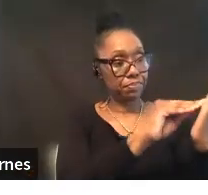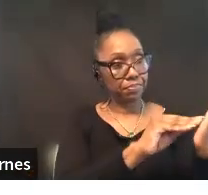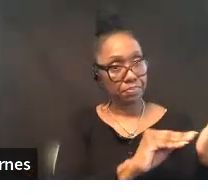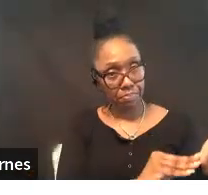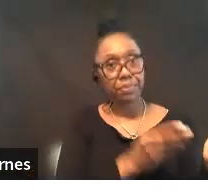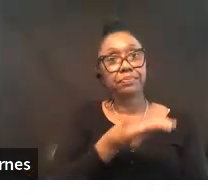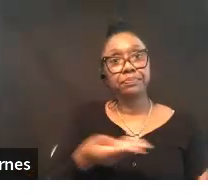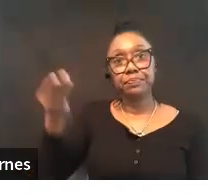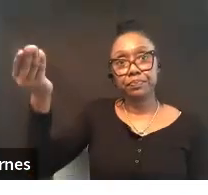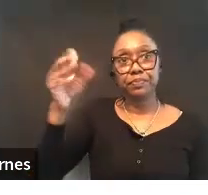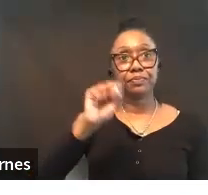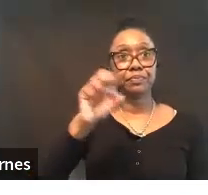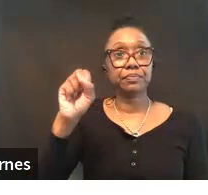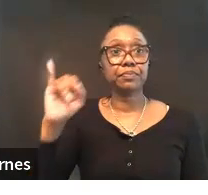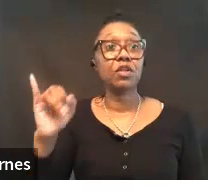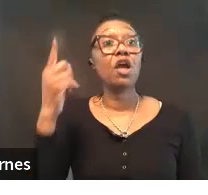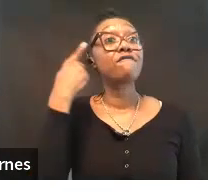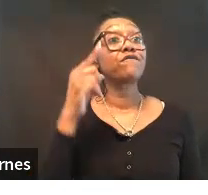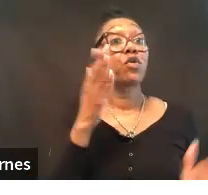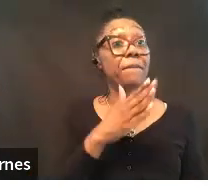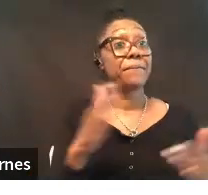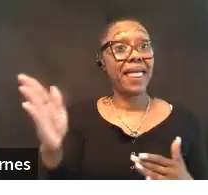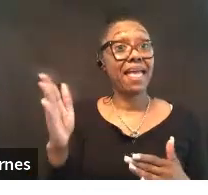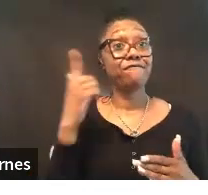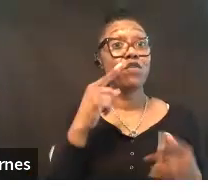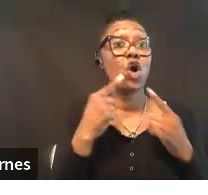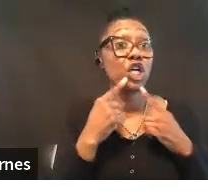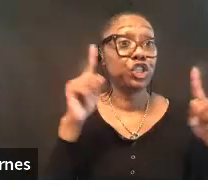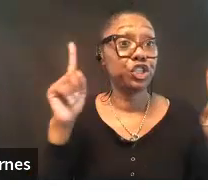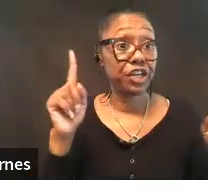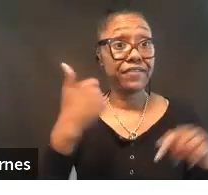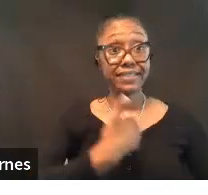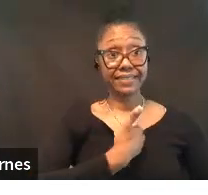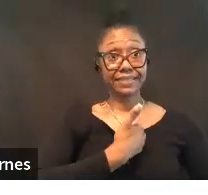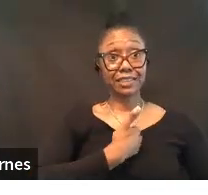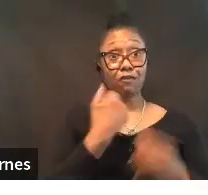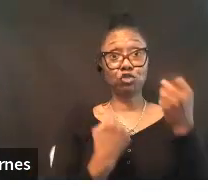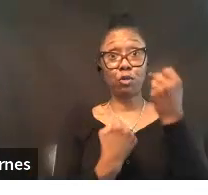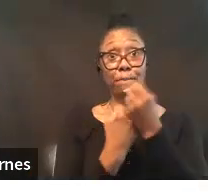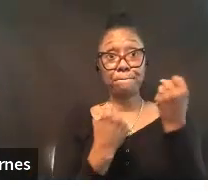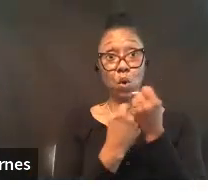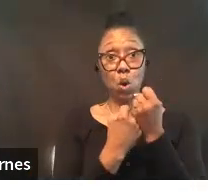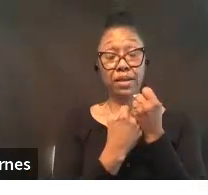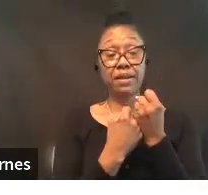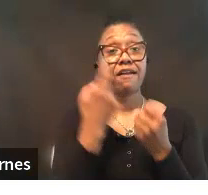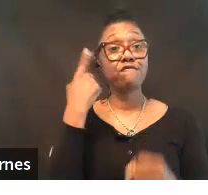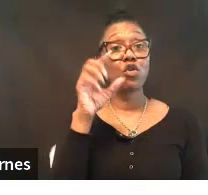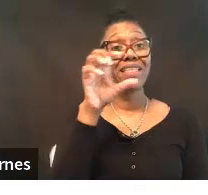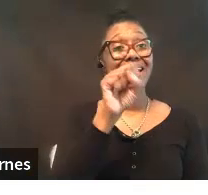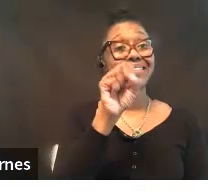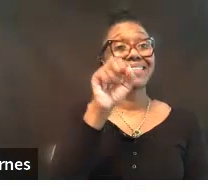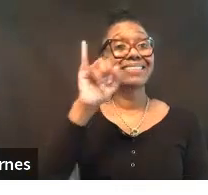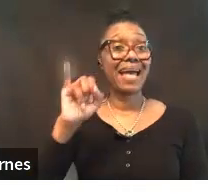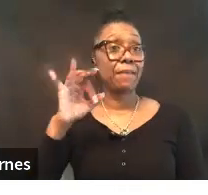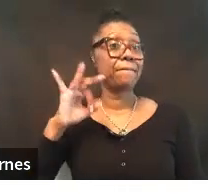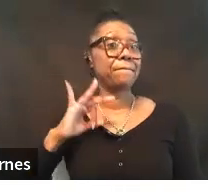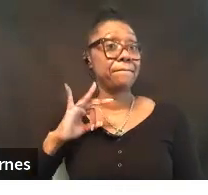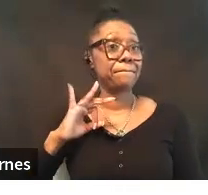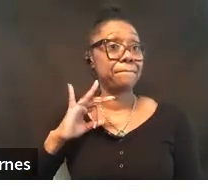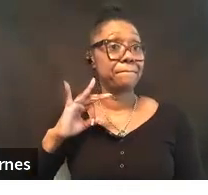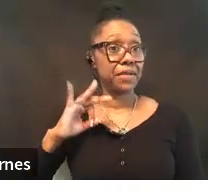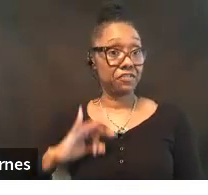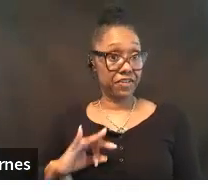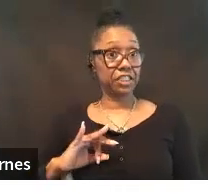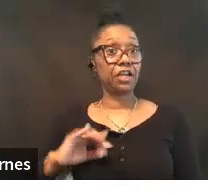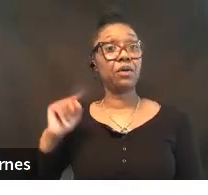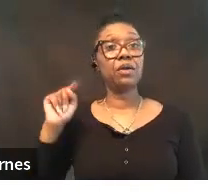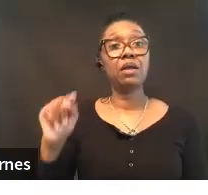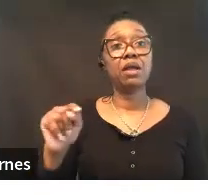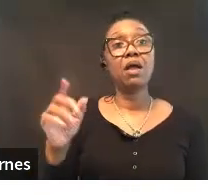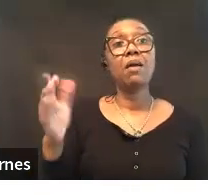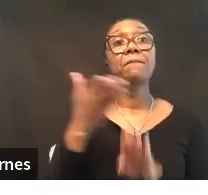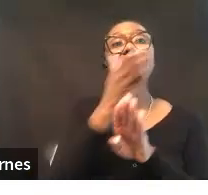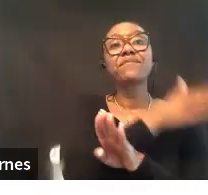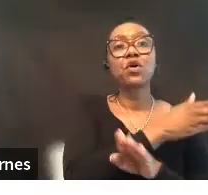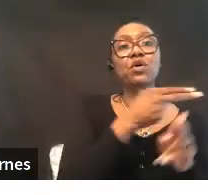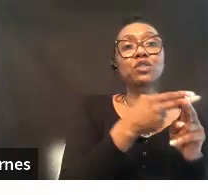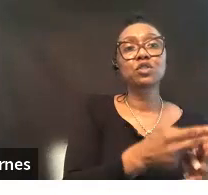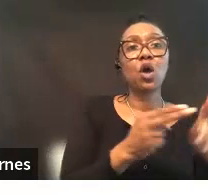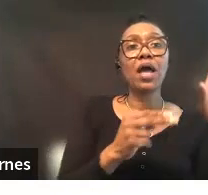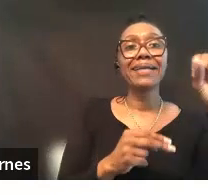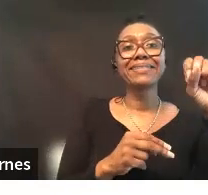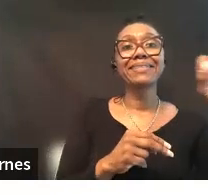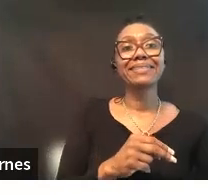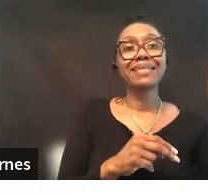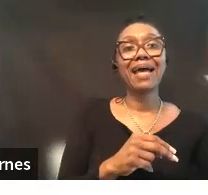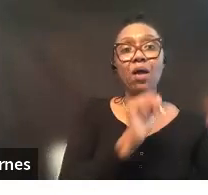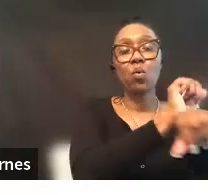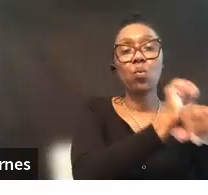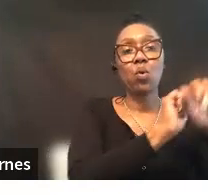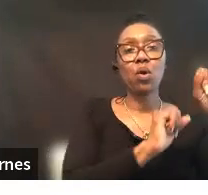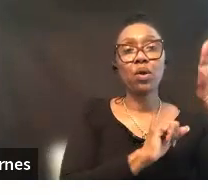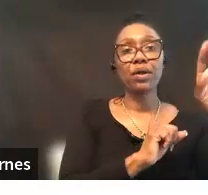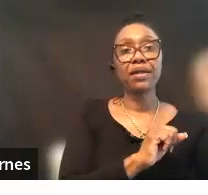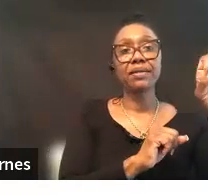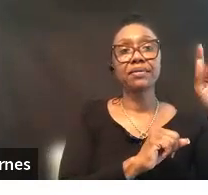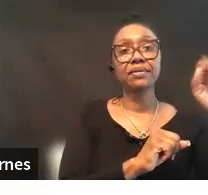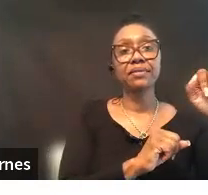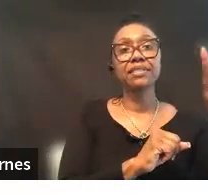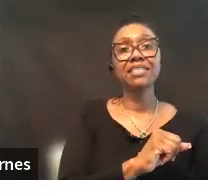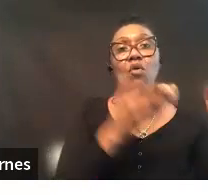Plan for achieving self support is the final work incentive for the SSI beneficiary. The past as we call it is an SSI work incentive which allows a person with the disability to set aside income.